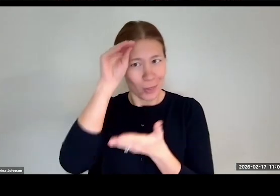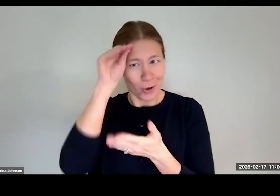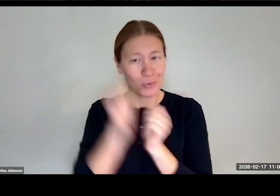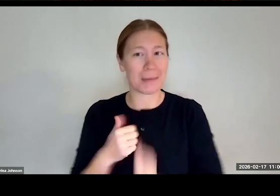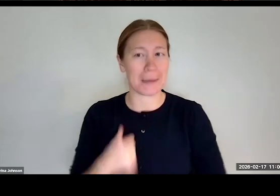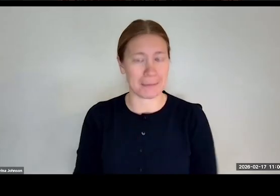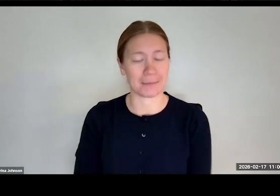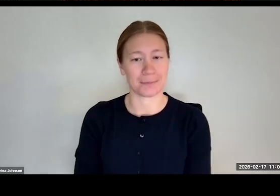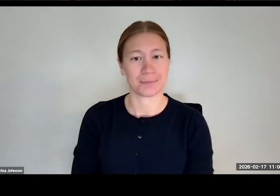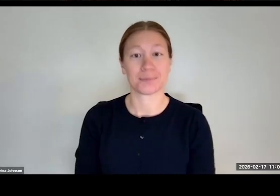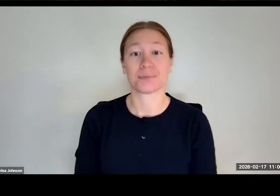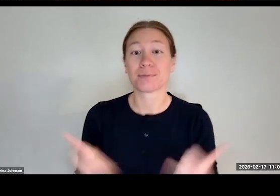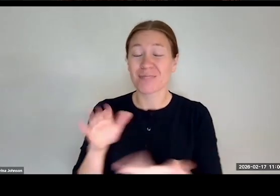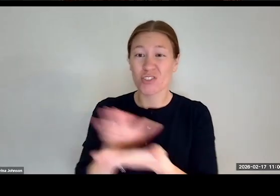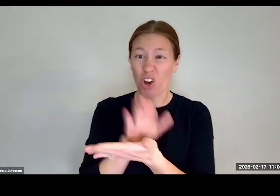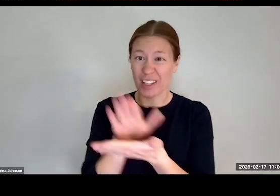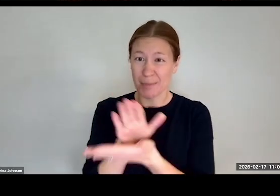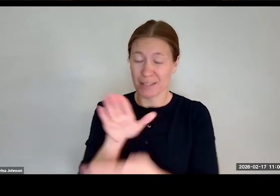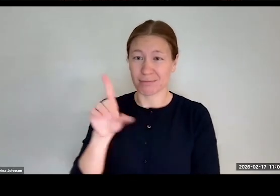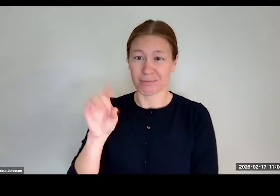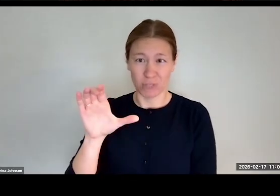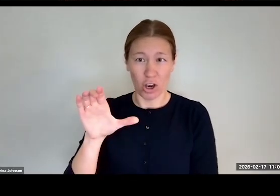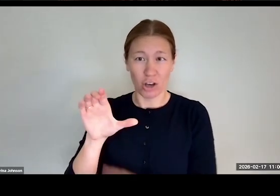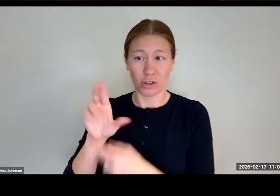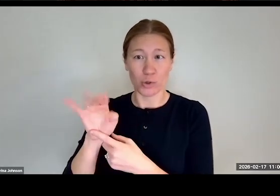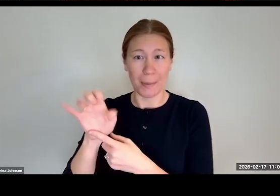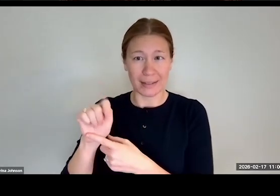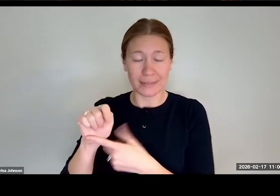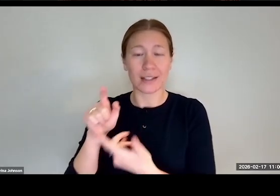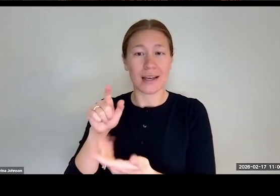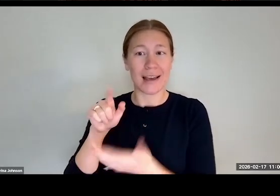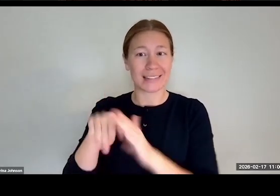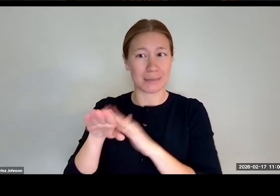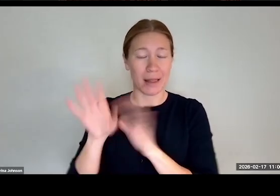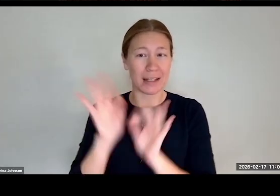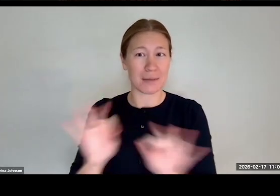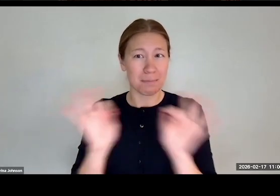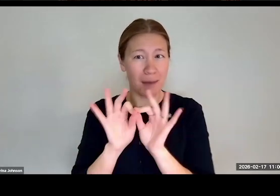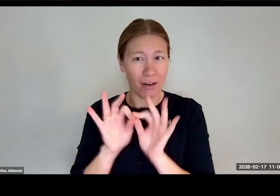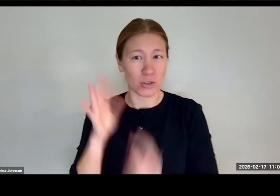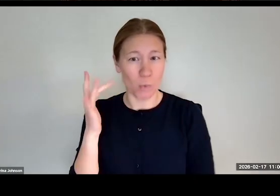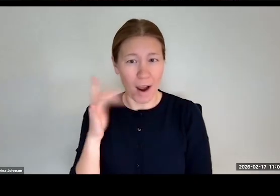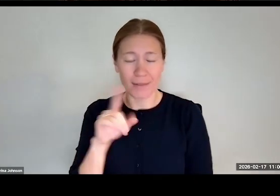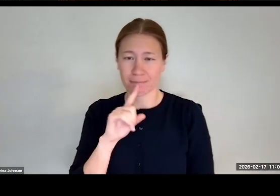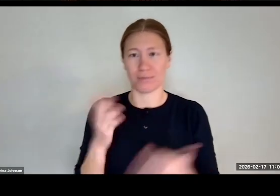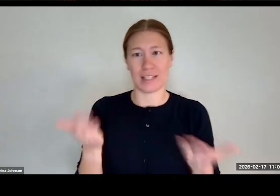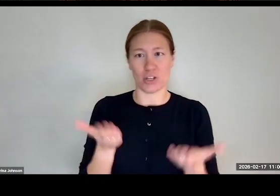And document accessibility matters because it is the right thing to do. So at the university, part of our miss mission is